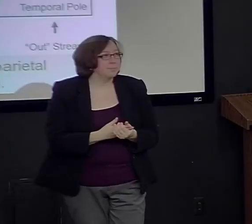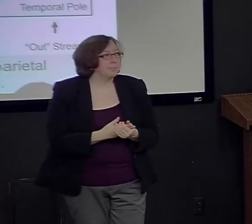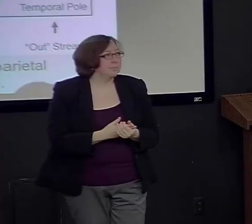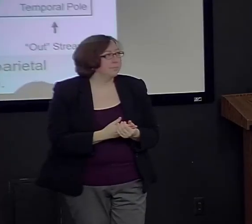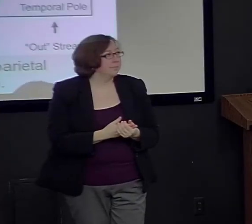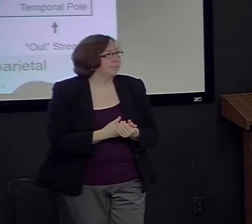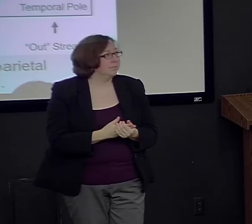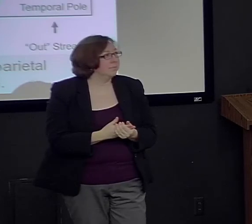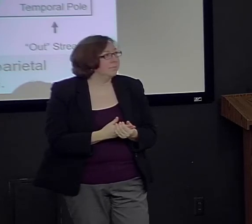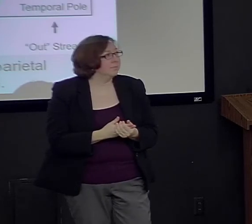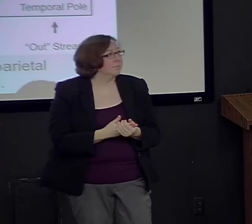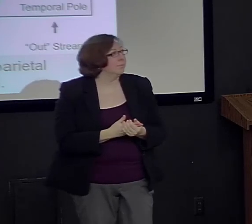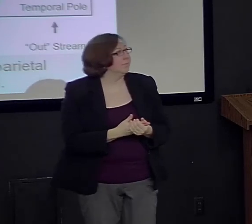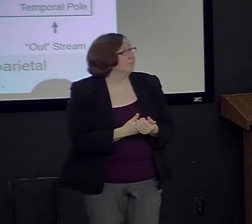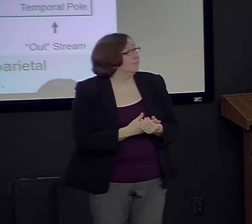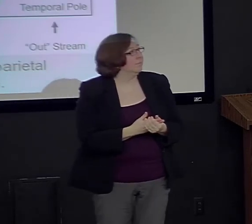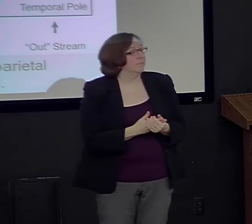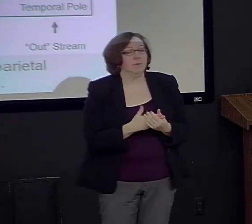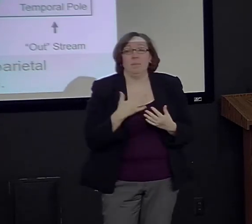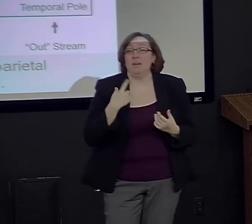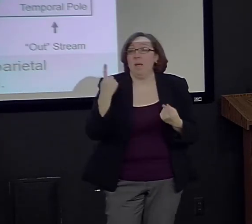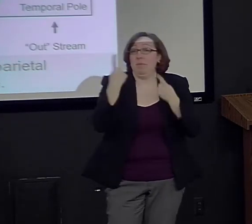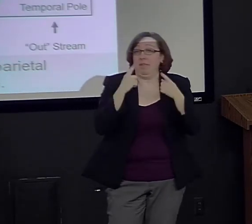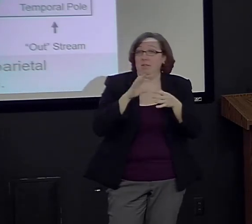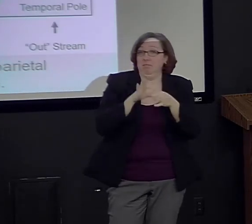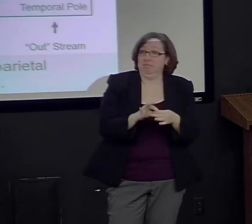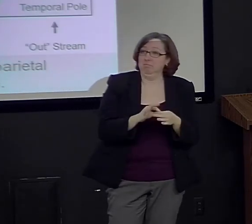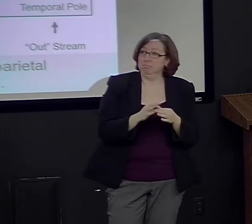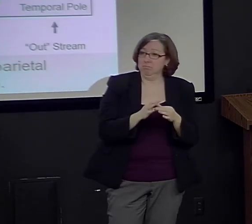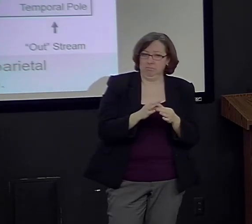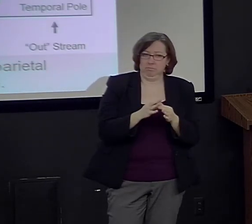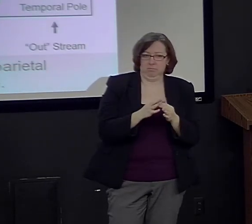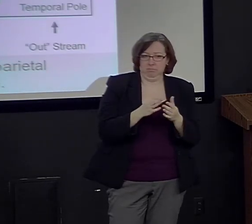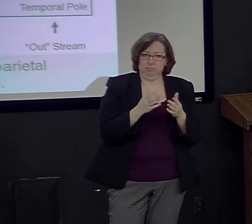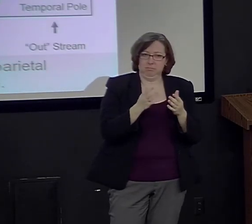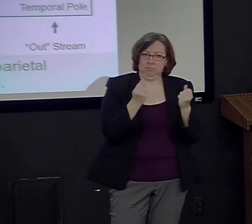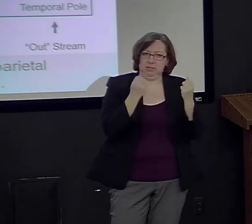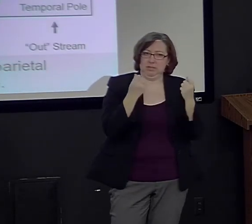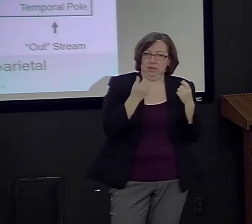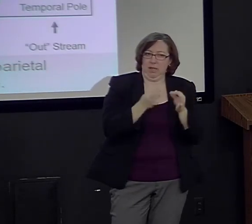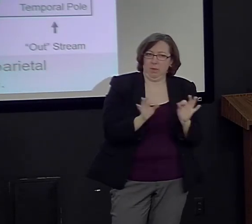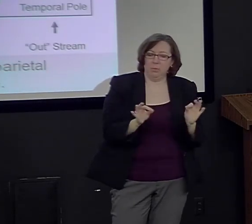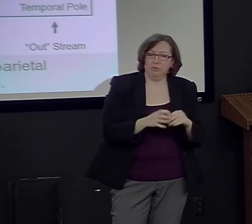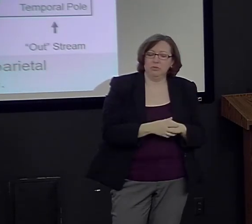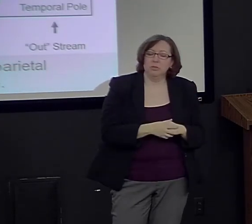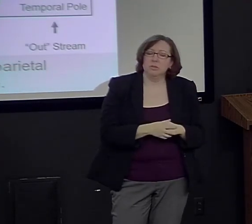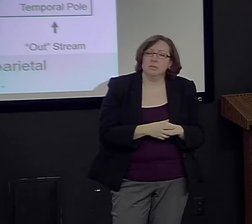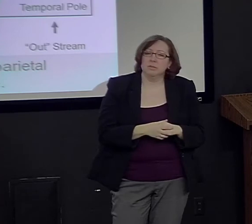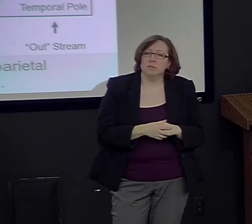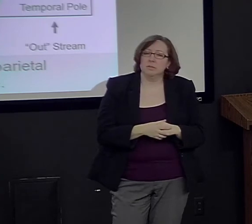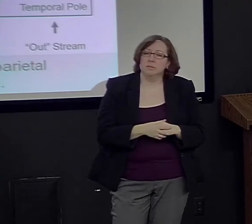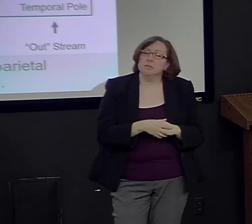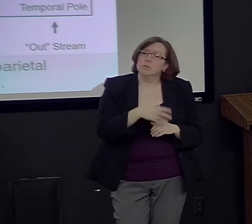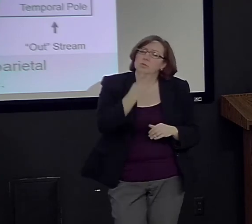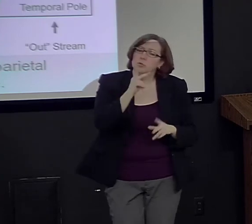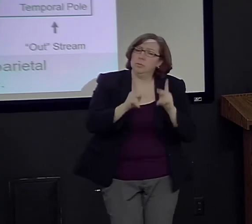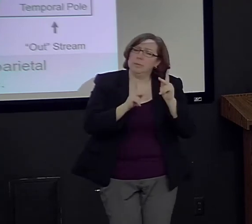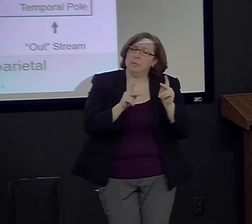I'm thinking relative to sign language. That two individuals could have a subtle conversation